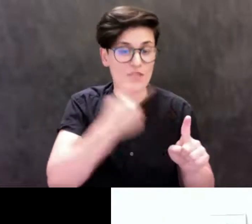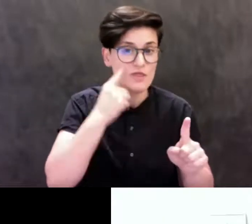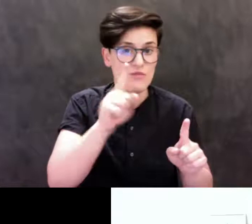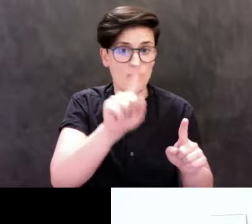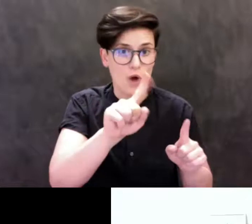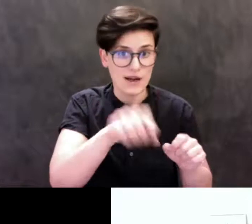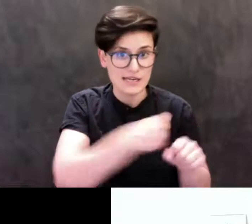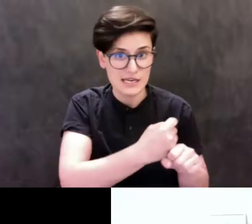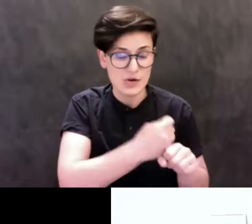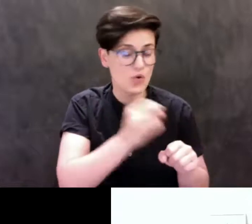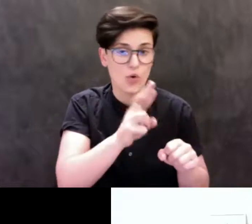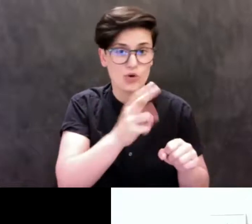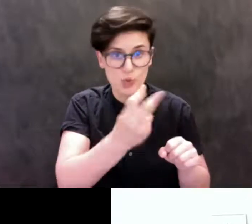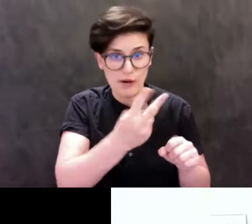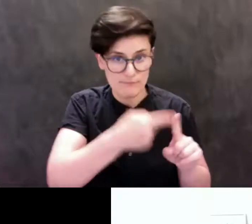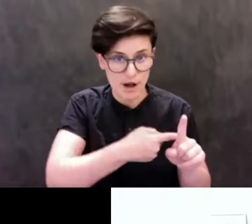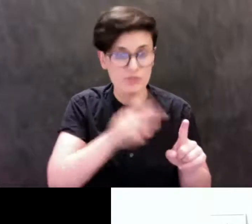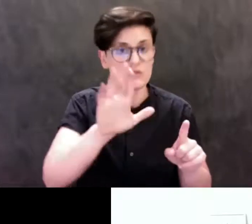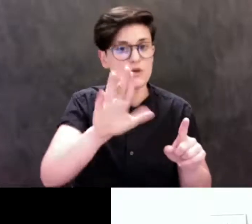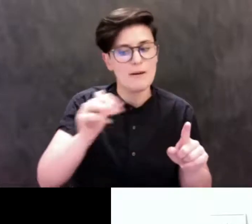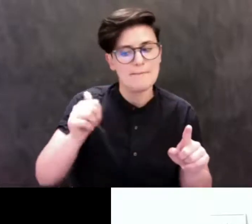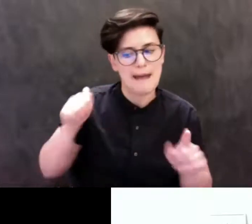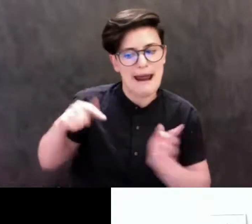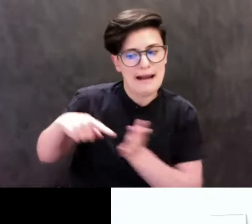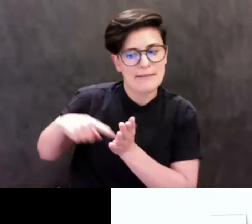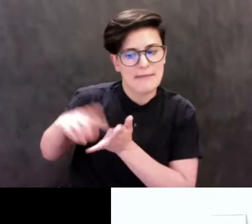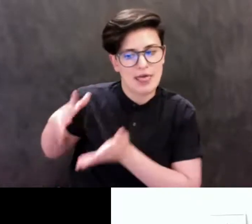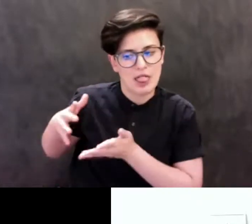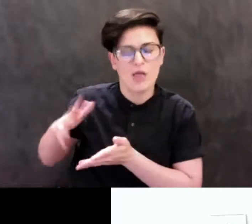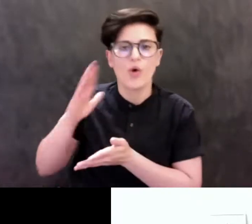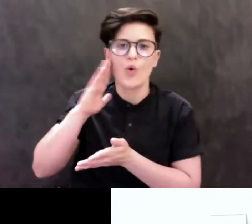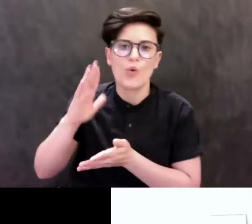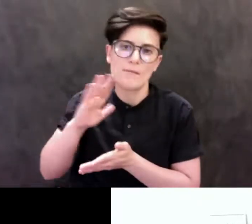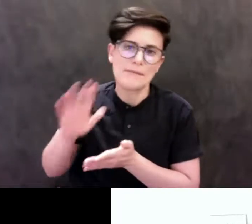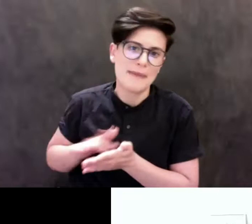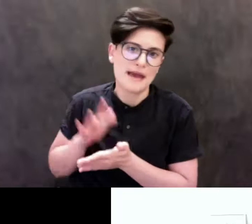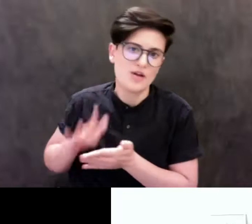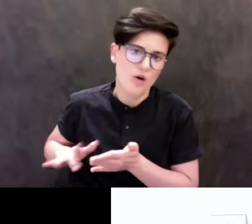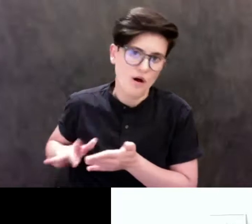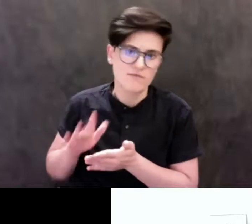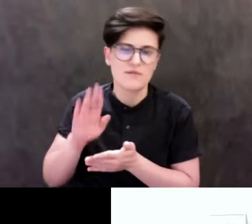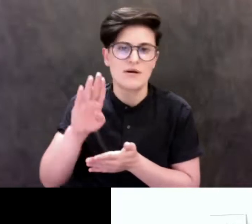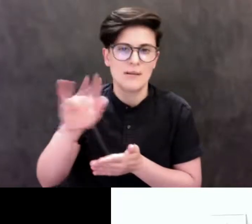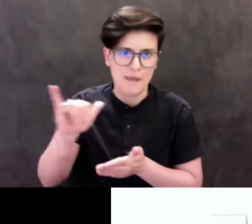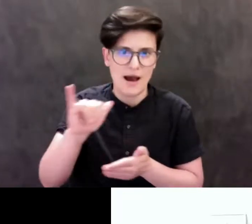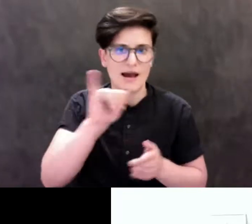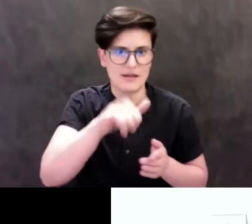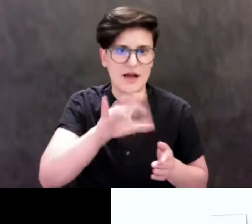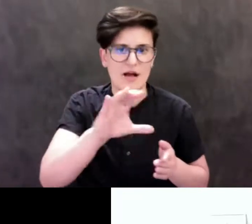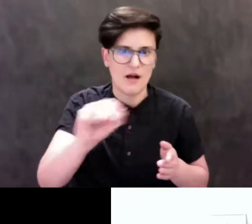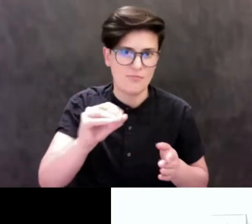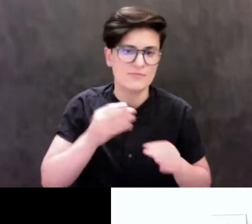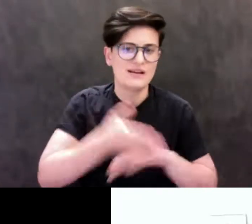your back bill will be paid off by the company after one year.